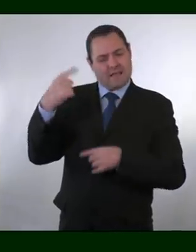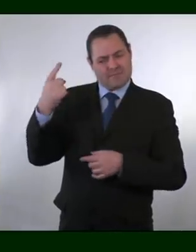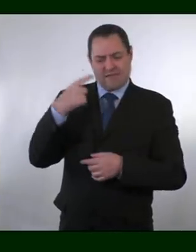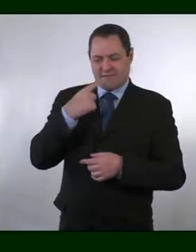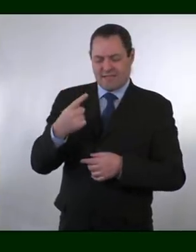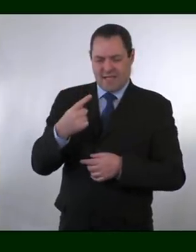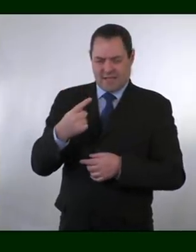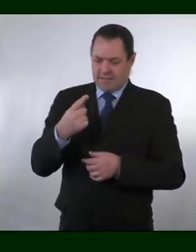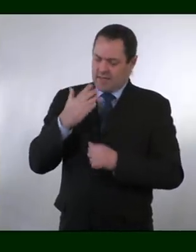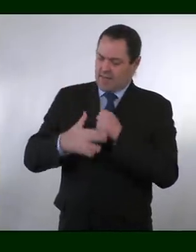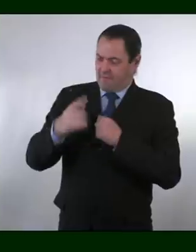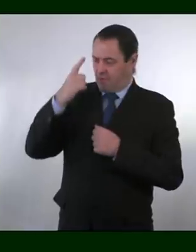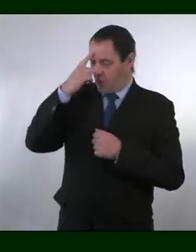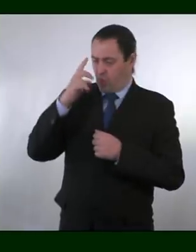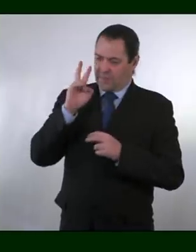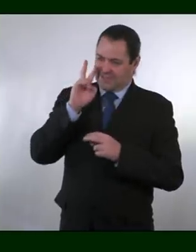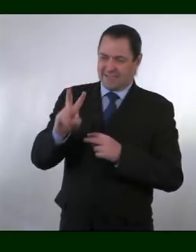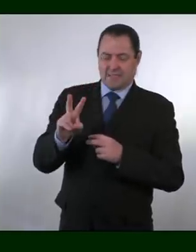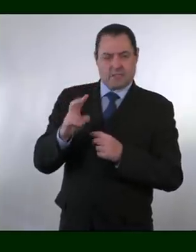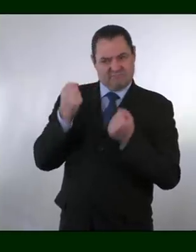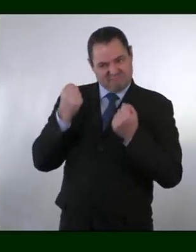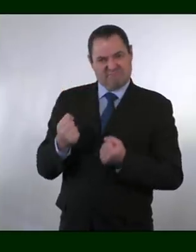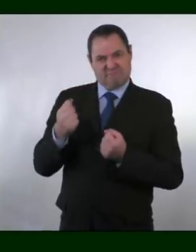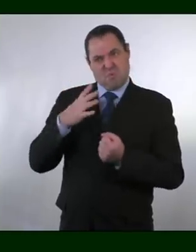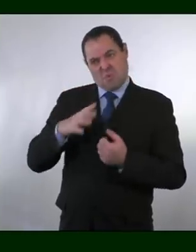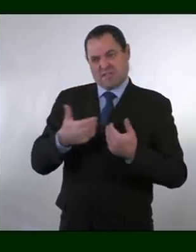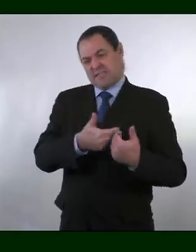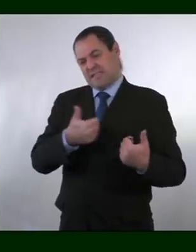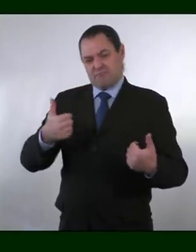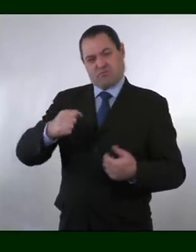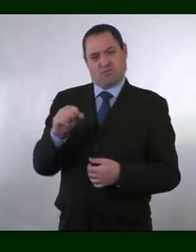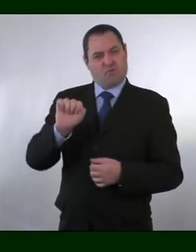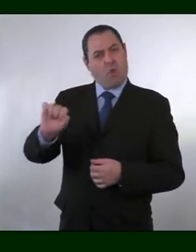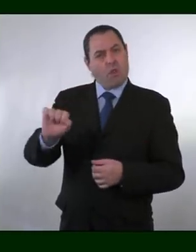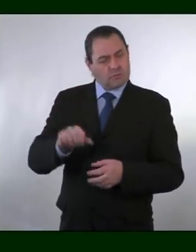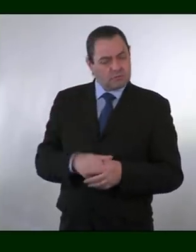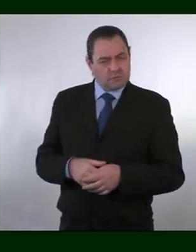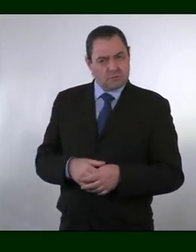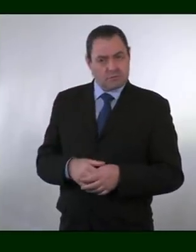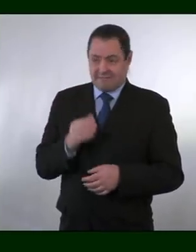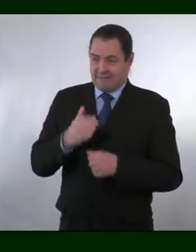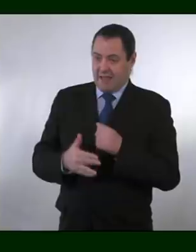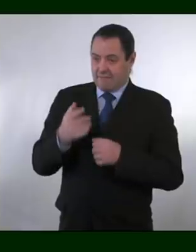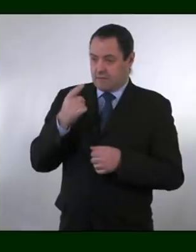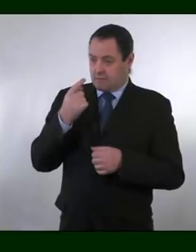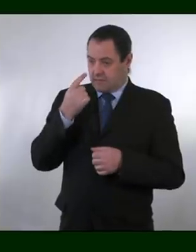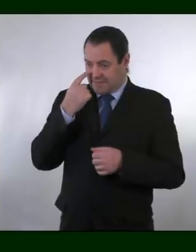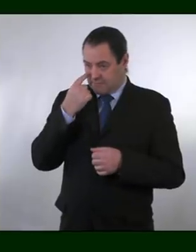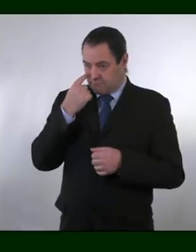the rise of a separatist party in Scotland and that he did not foresee the collapse of Scottish